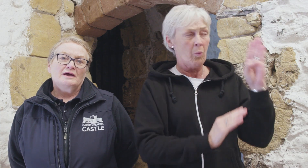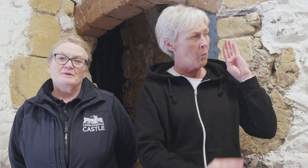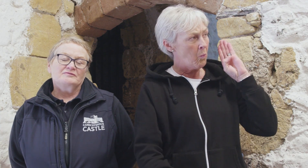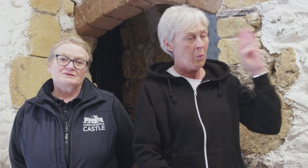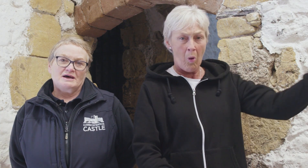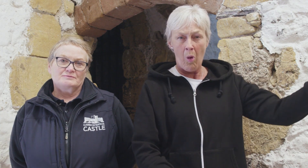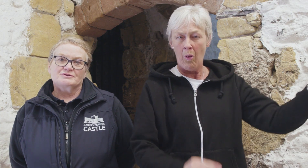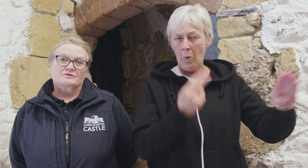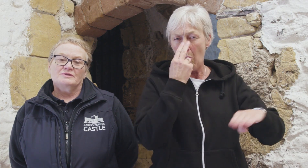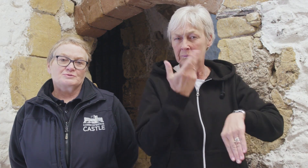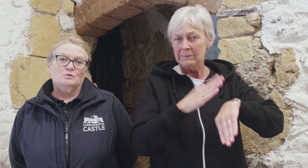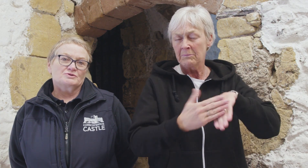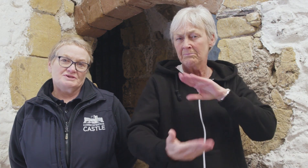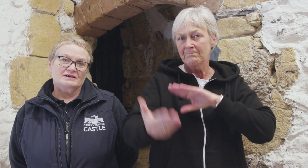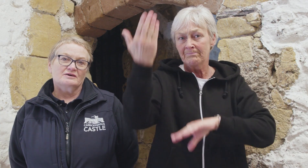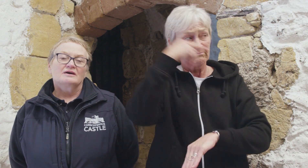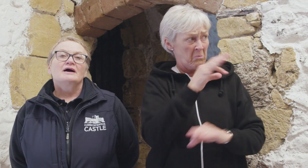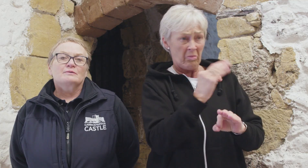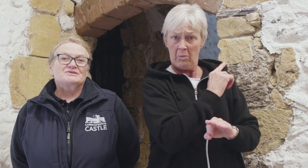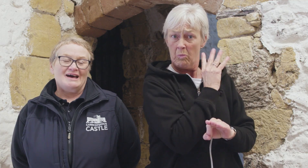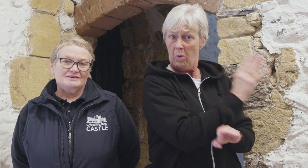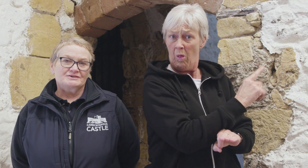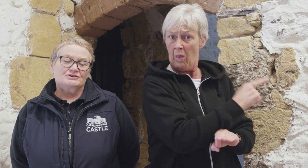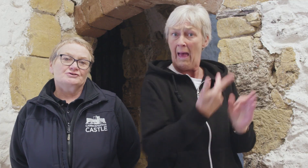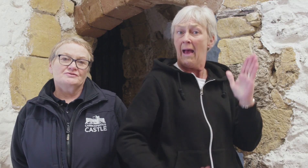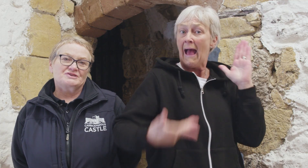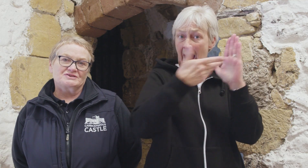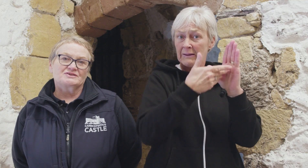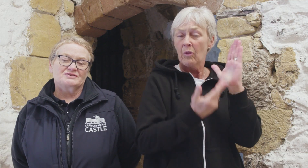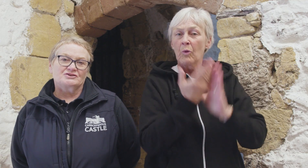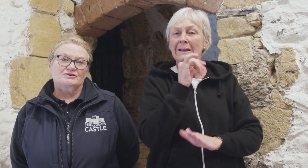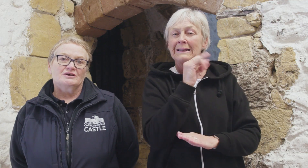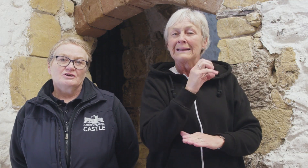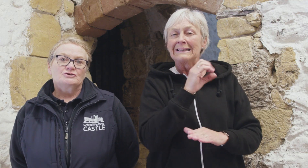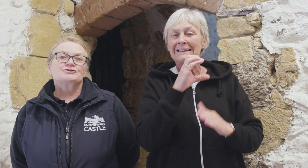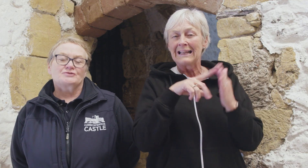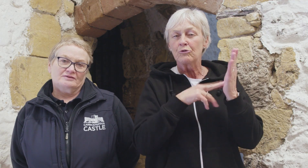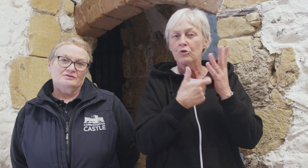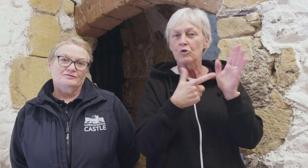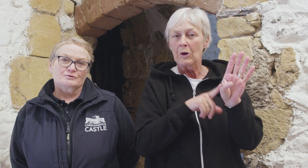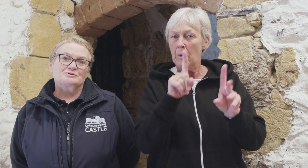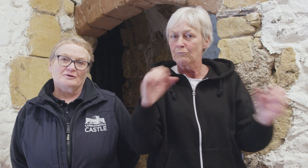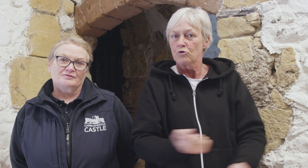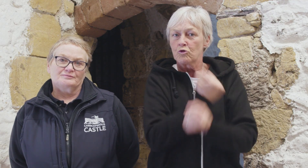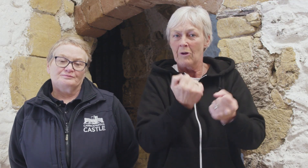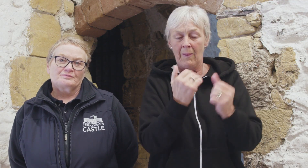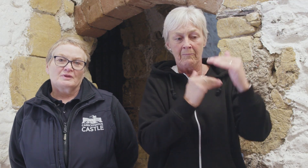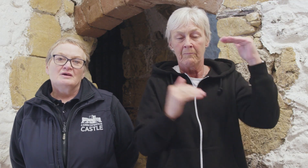In mediaeval times this wall wasn't here. It was added during the 16th century to strengthen the floors above.